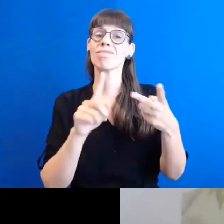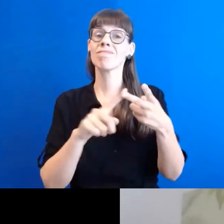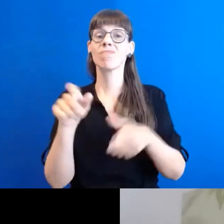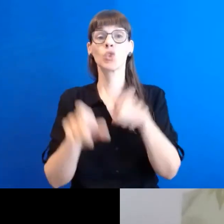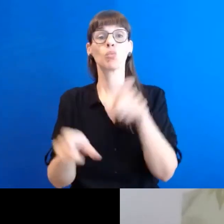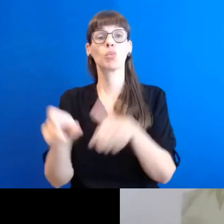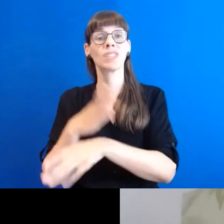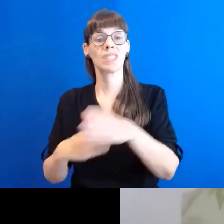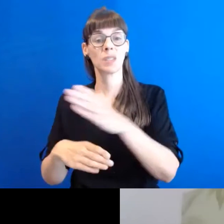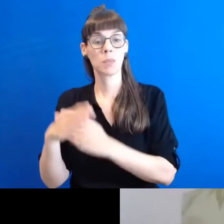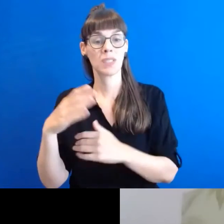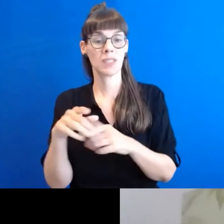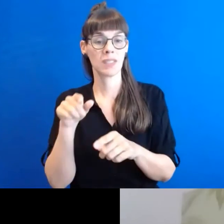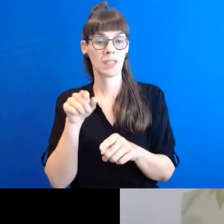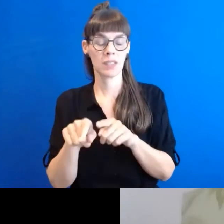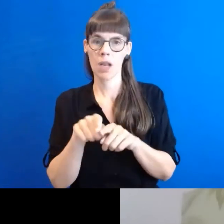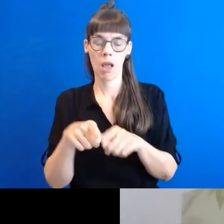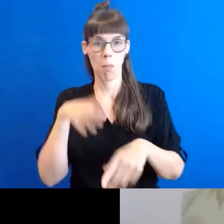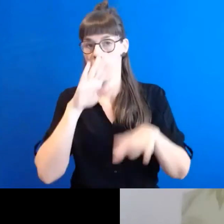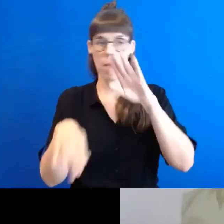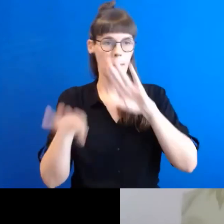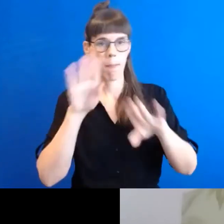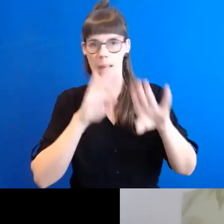for displacement. Second, once